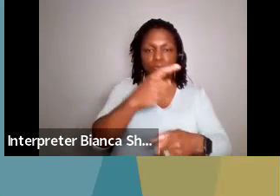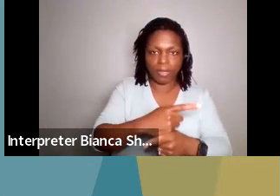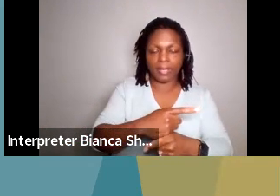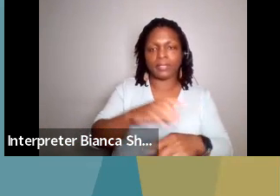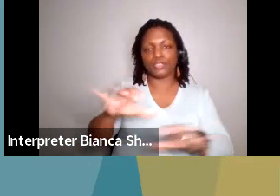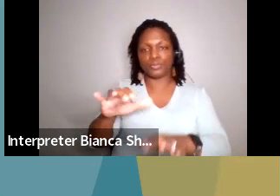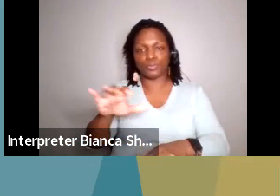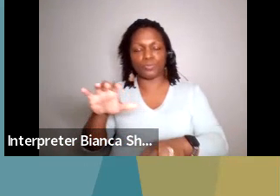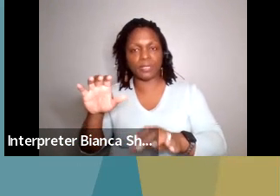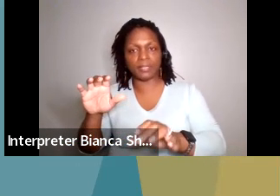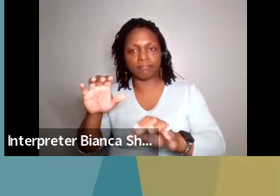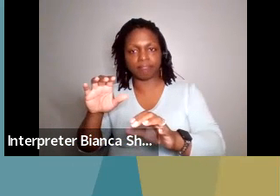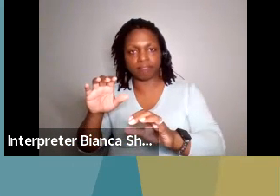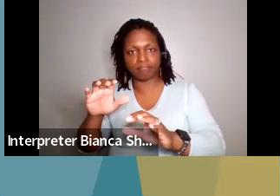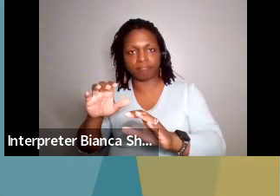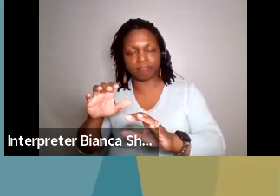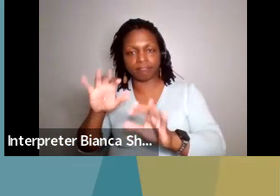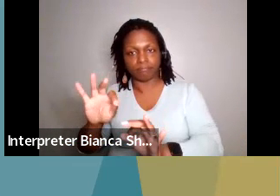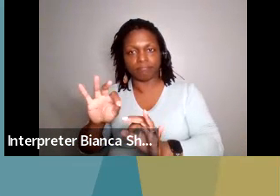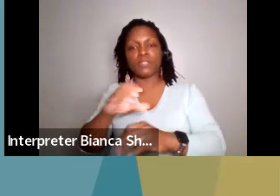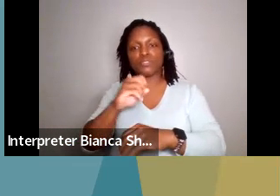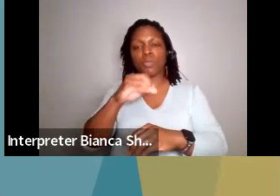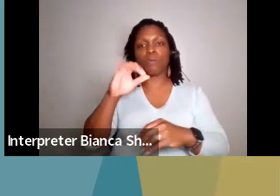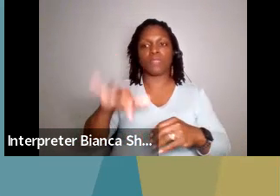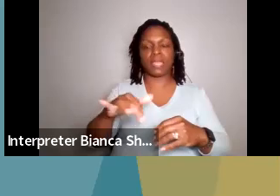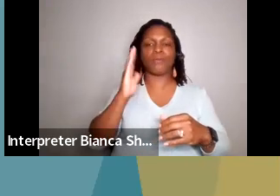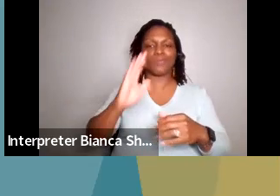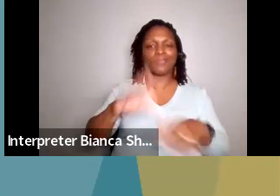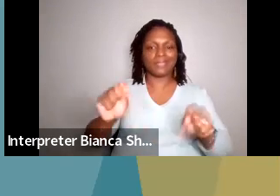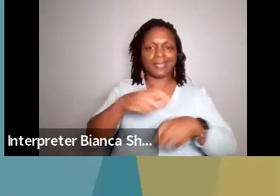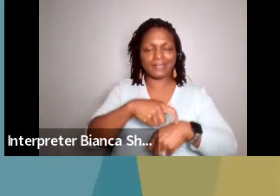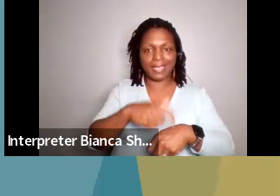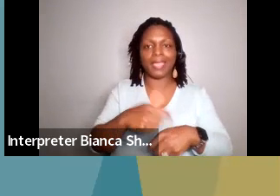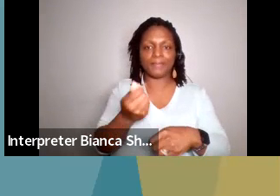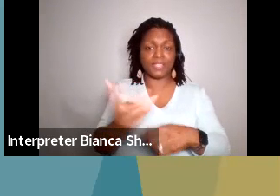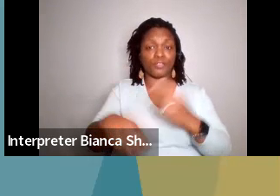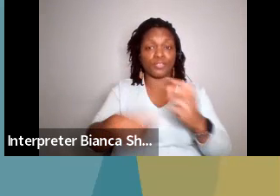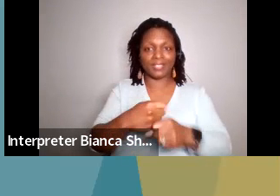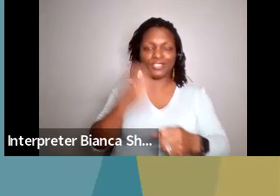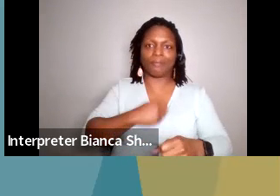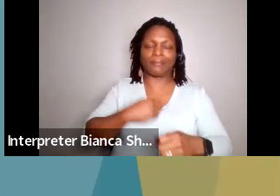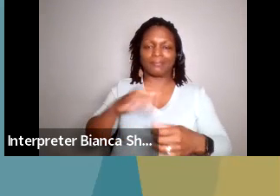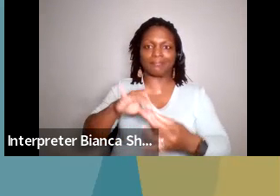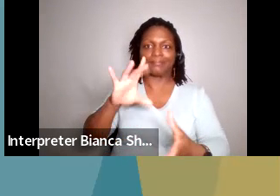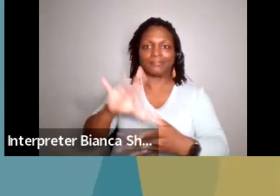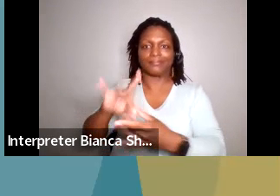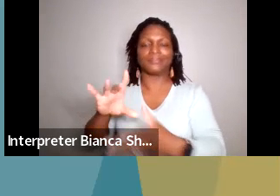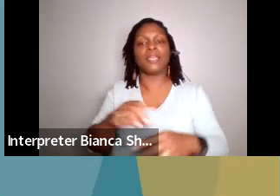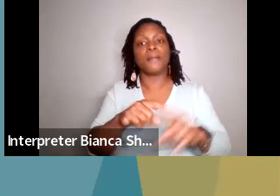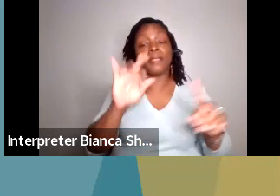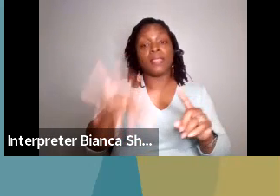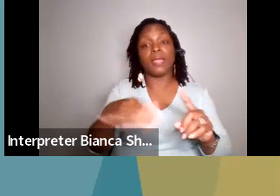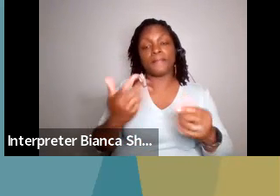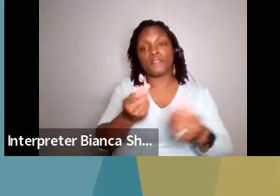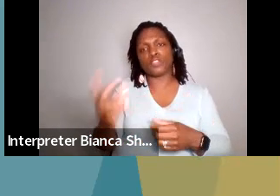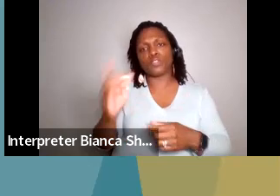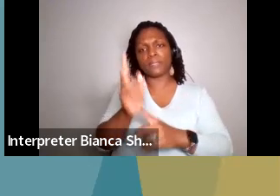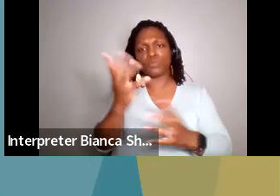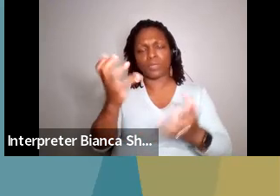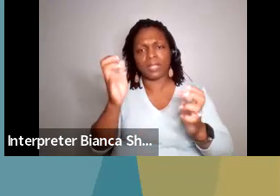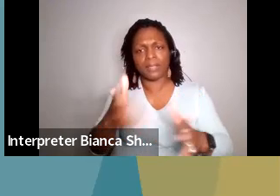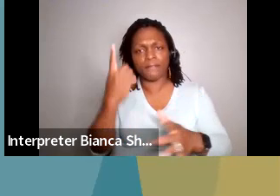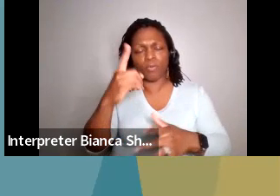multi-year. process. so real quick because I know we're almost set of time, and I do want to leave a few minutes for questions. there is one more thing that that else did you wanted to make sure you're